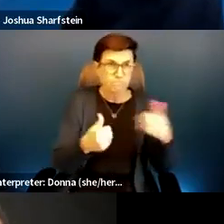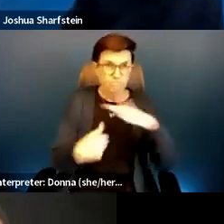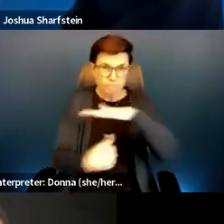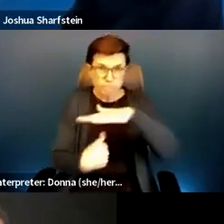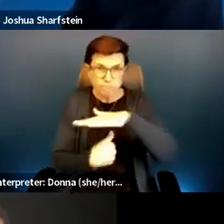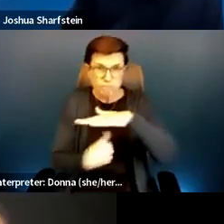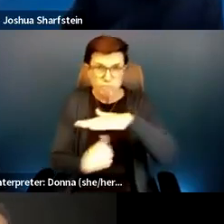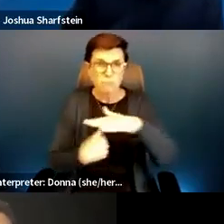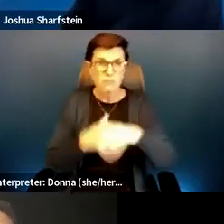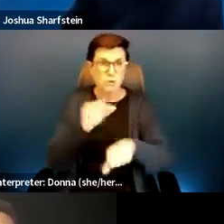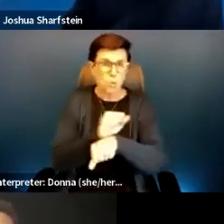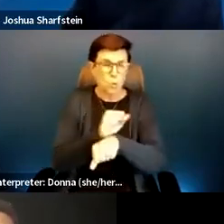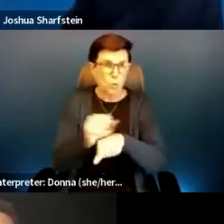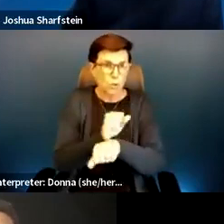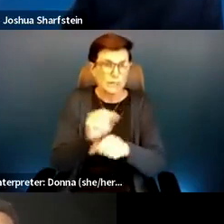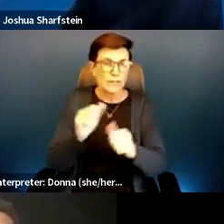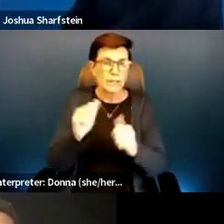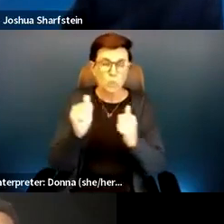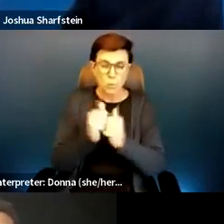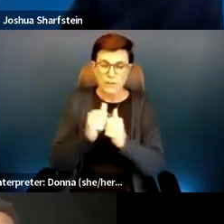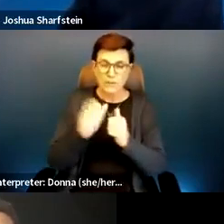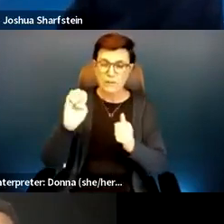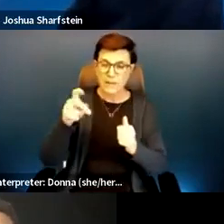together with epidemiologists, program managers, and others.